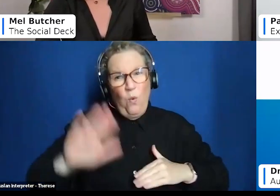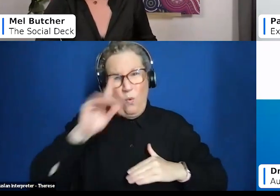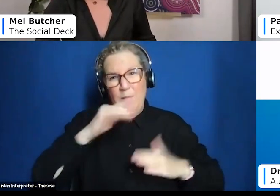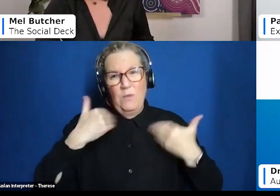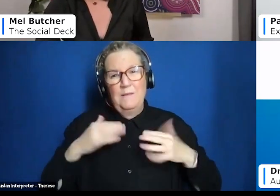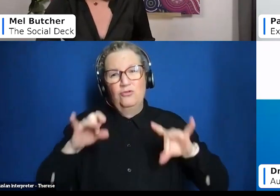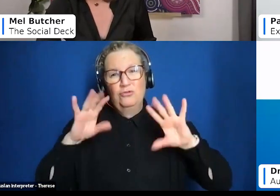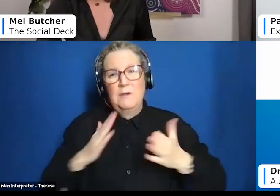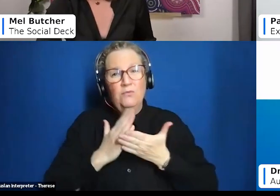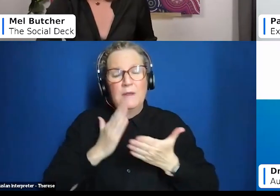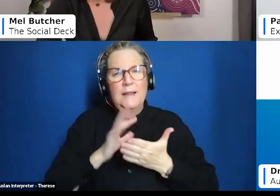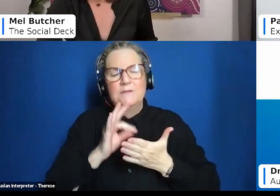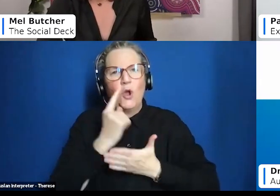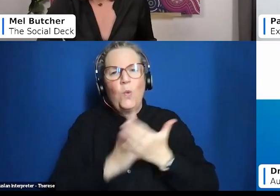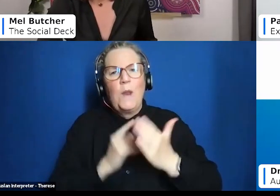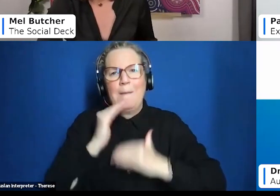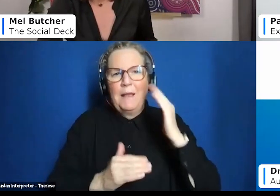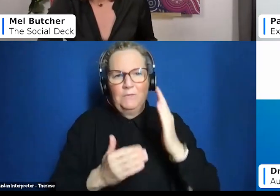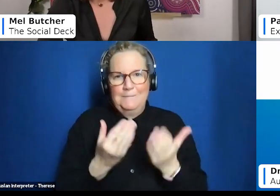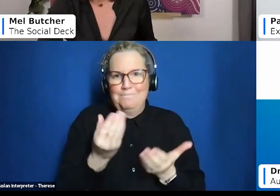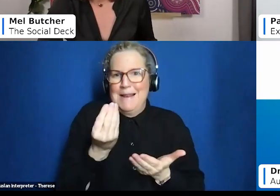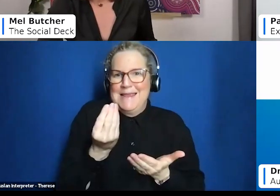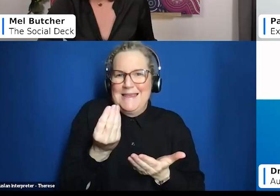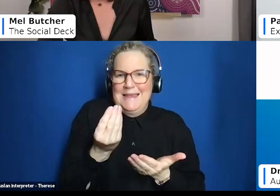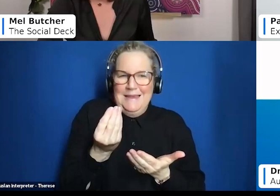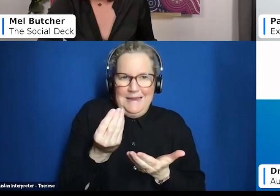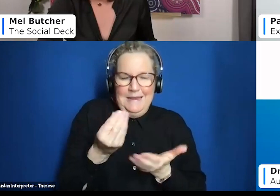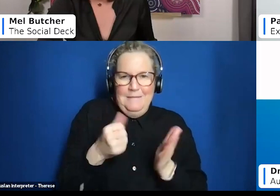it's not just about the monetary transfer to that individual,